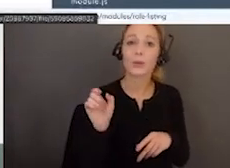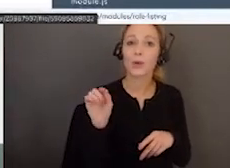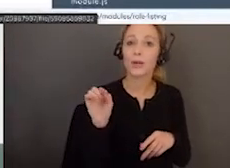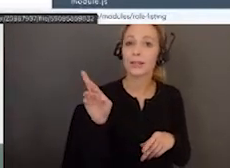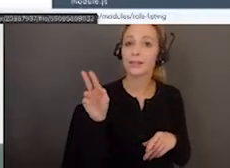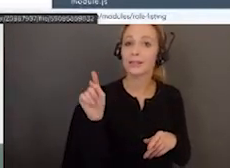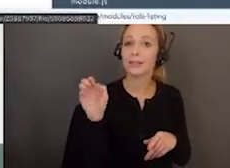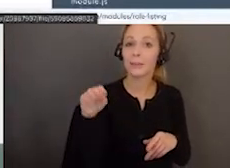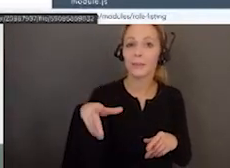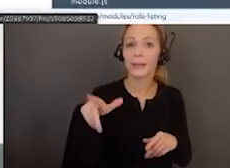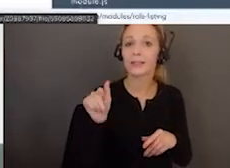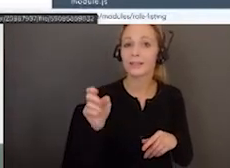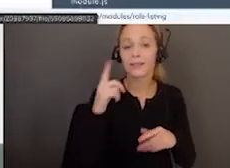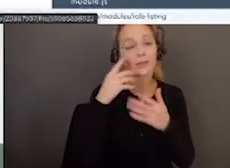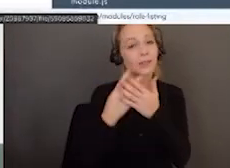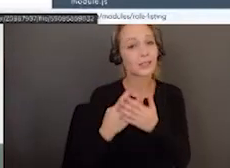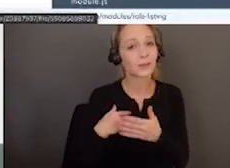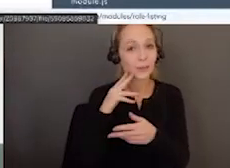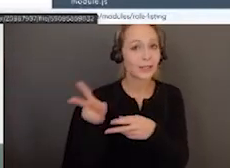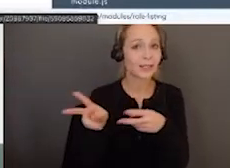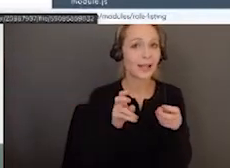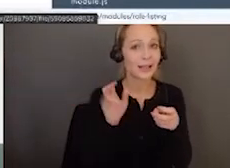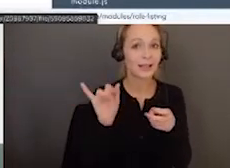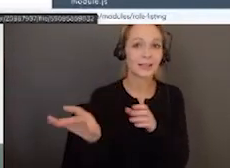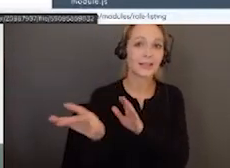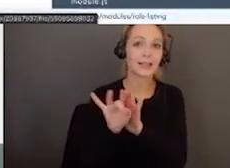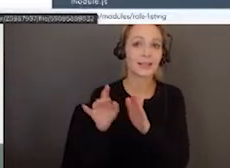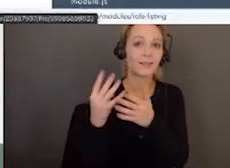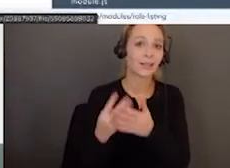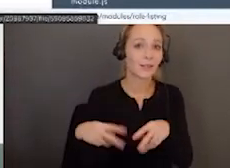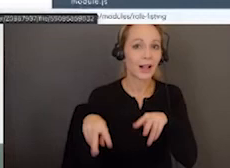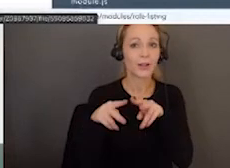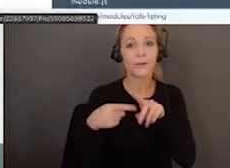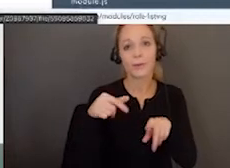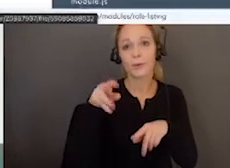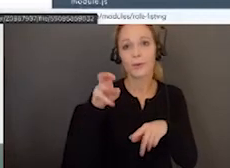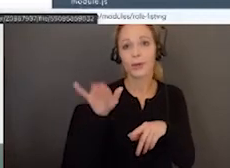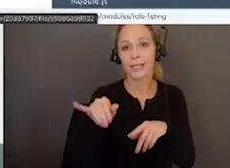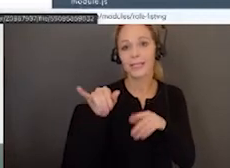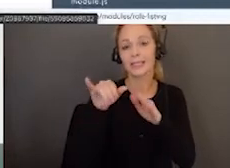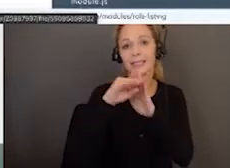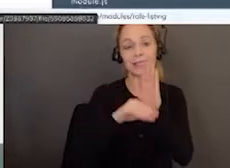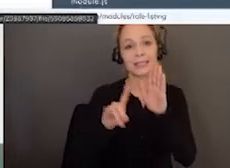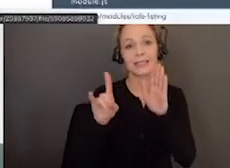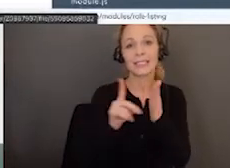FOR FILTERING, WE RETRIEVED THE SELECTED FILTER VALUES FROM THE QUERY DICTIONARY WHEN WE EXECUTE THIS QUERY.